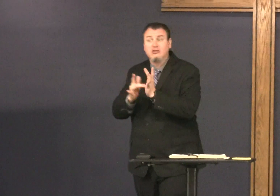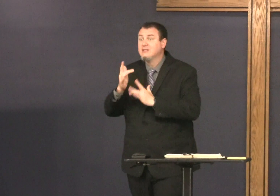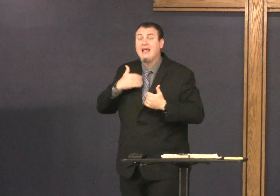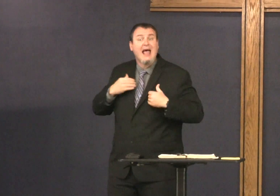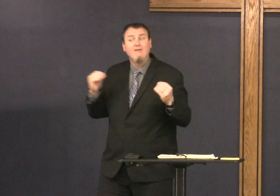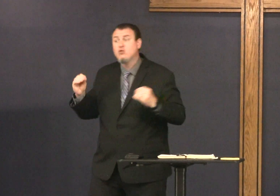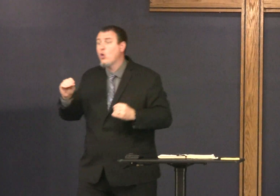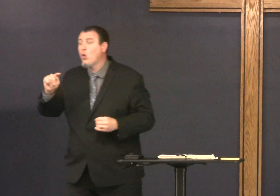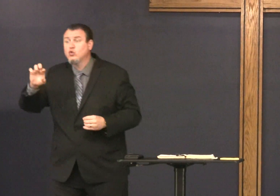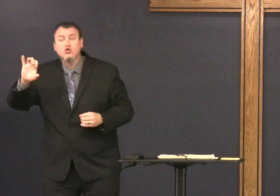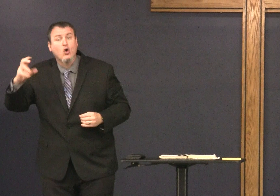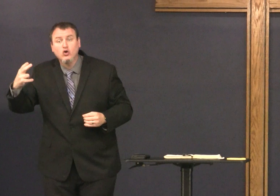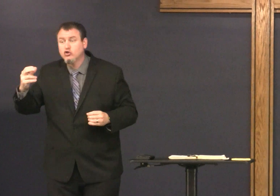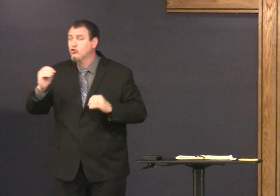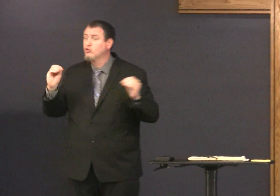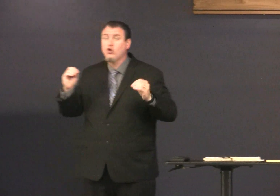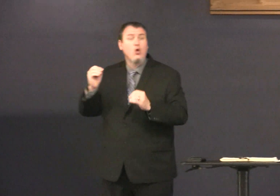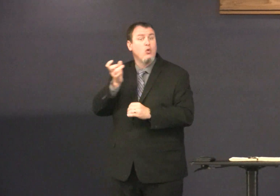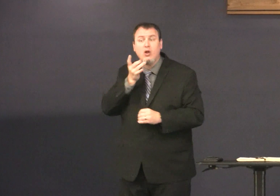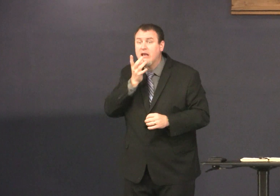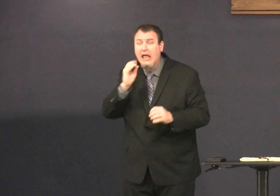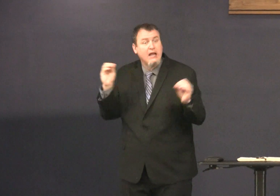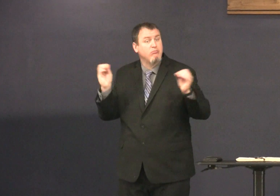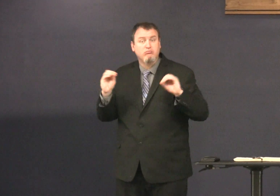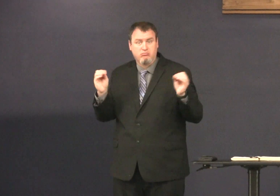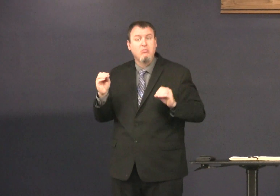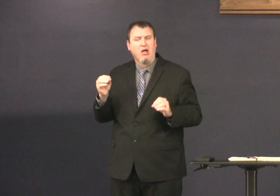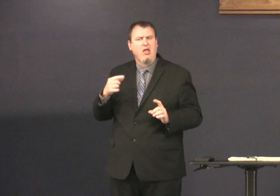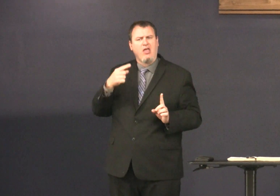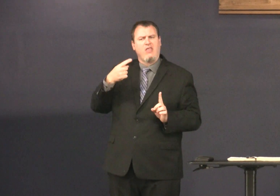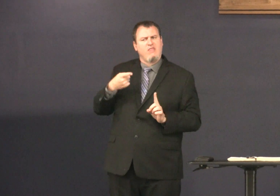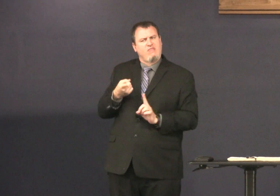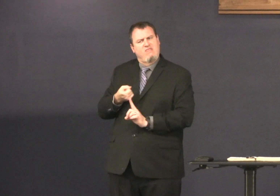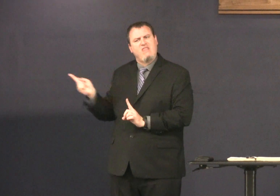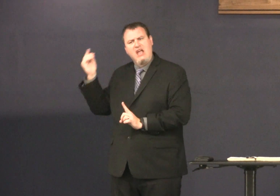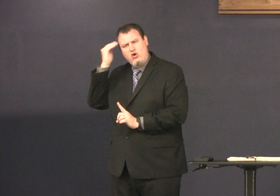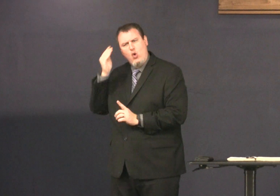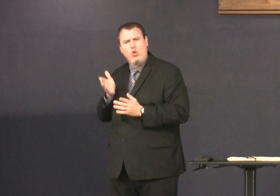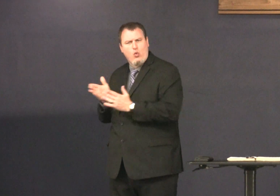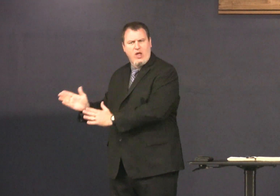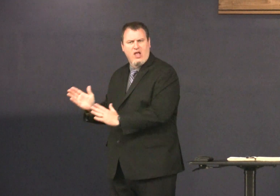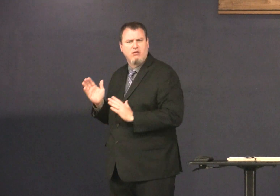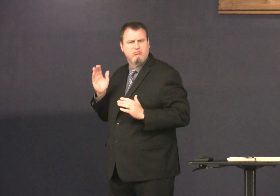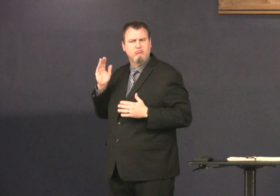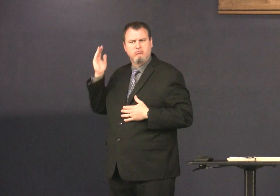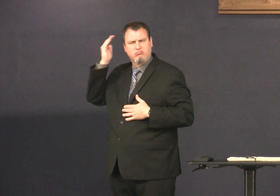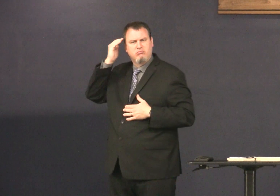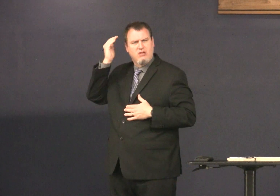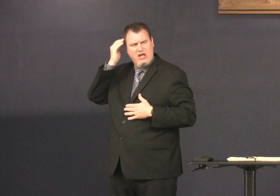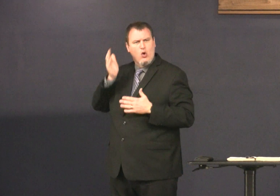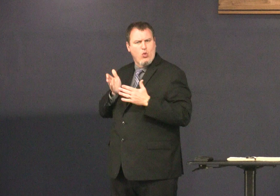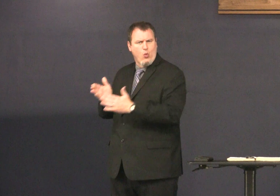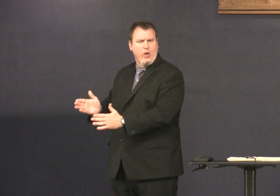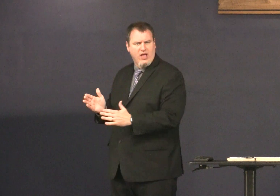those back then Jesus didn't have any uh didn't have any torch or lights or anything like that they just they just knew the way